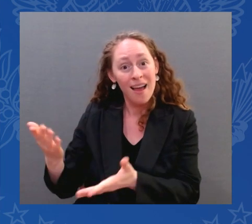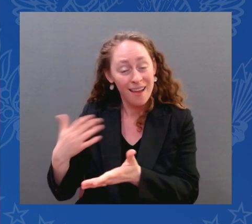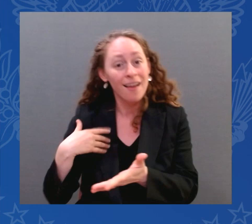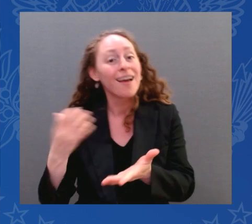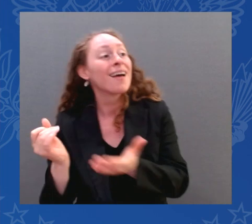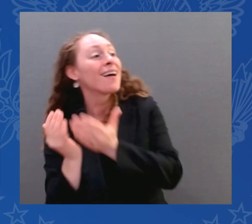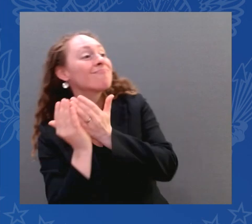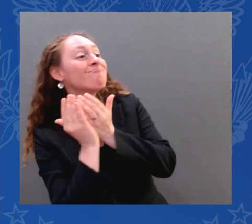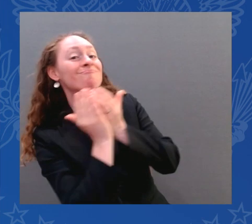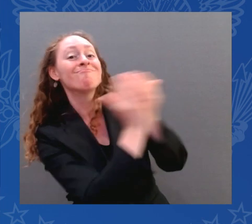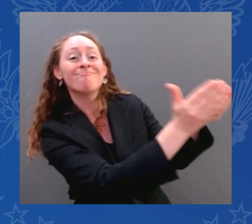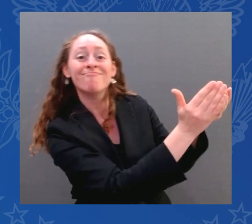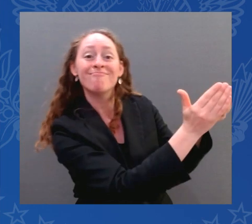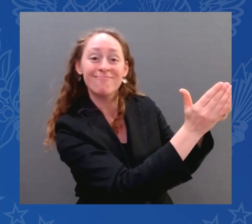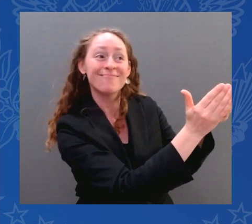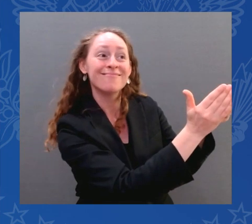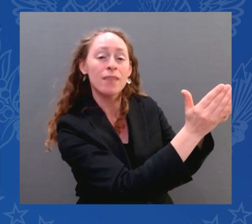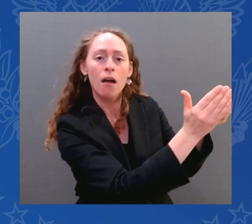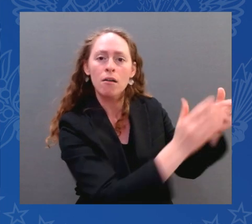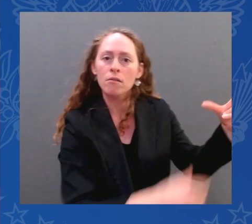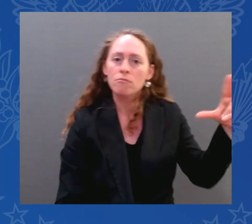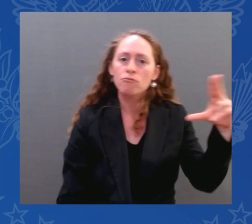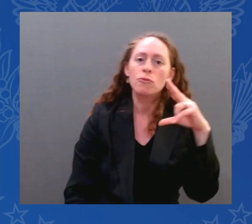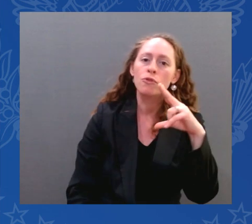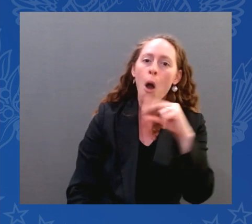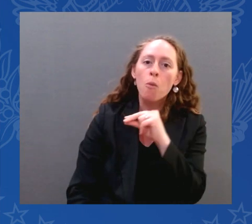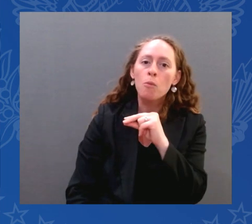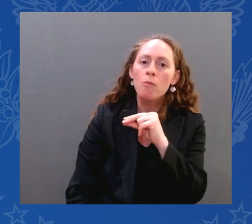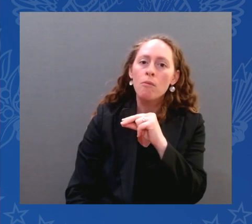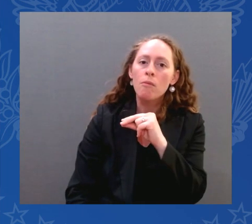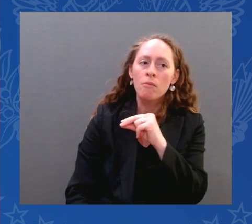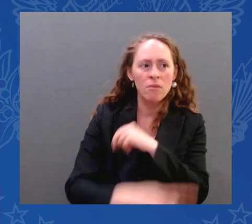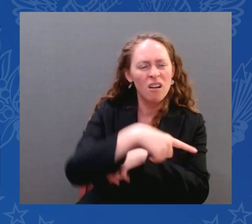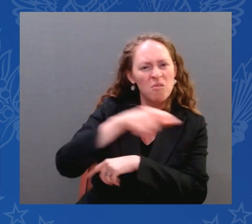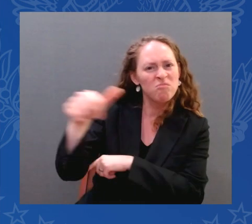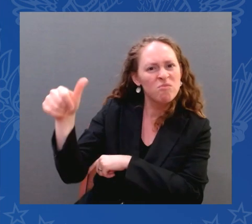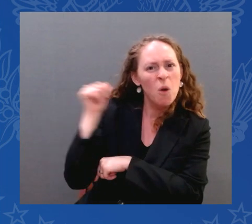but especially hurts our farmers who depend on ocean shipping to sell their products to customers overseas.